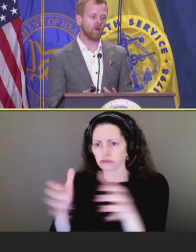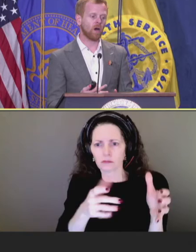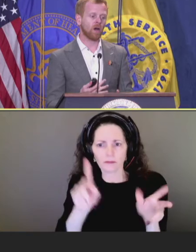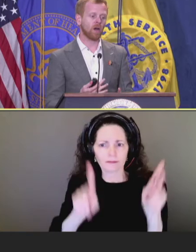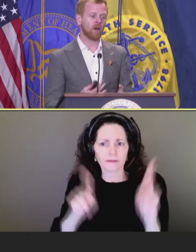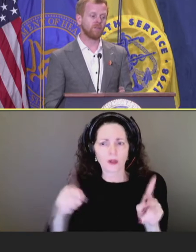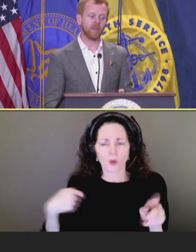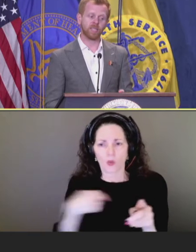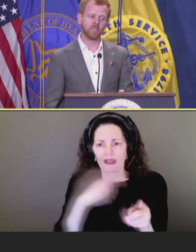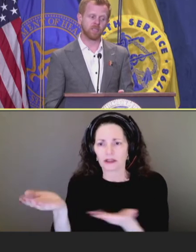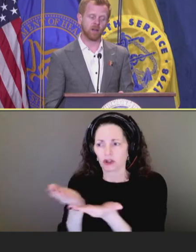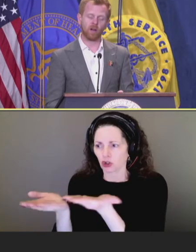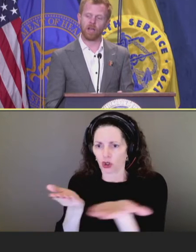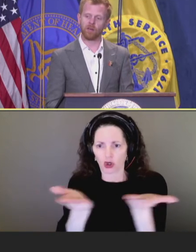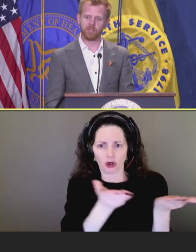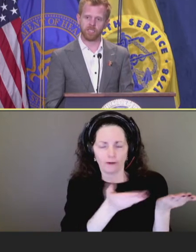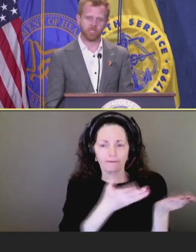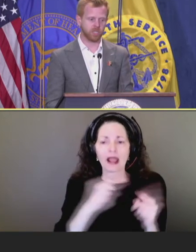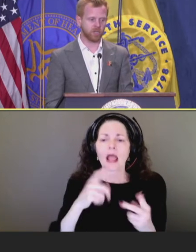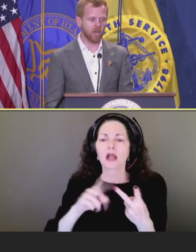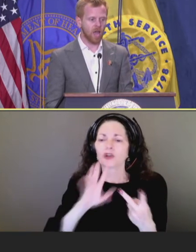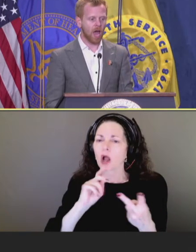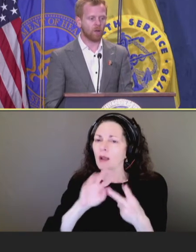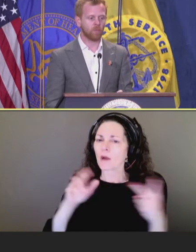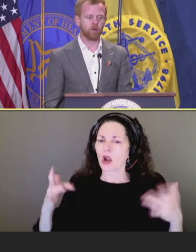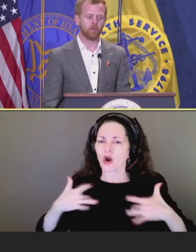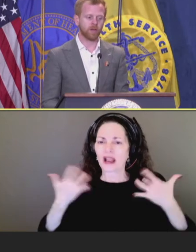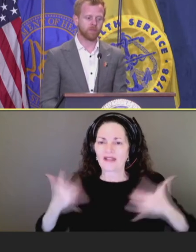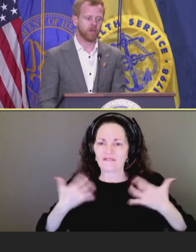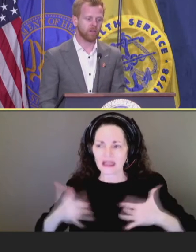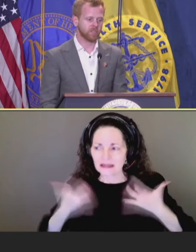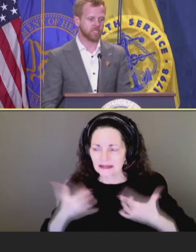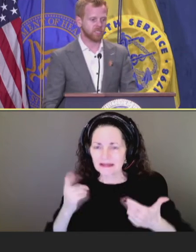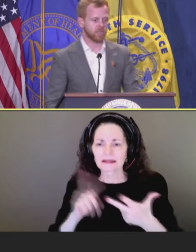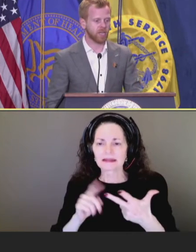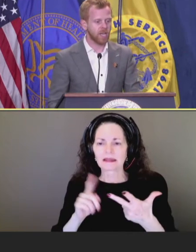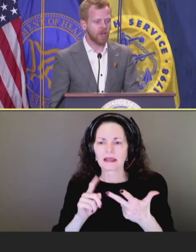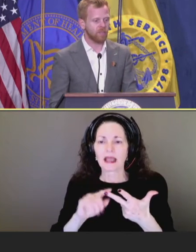our events are health centered, how our programs are health centered. And then